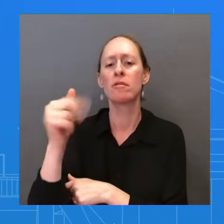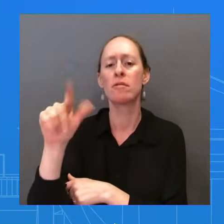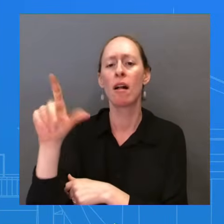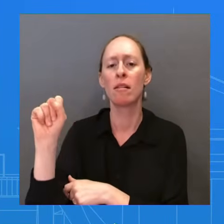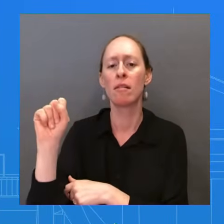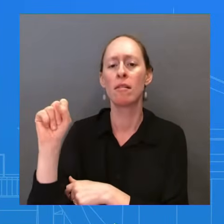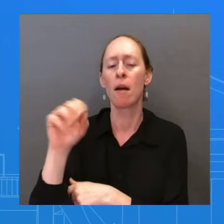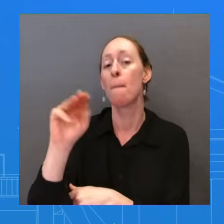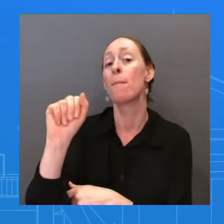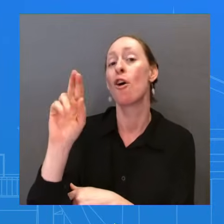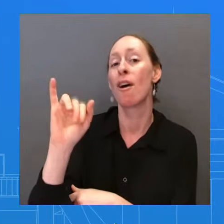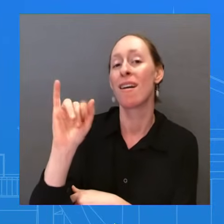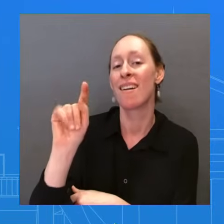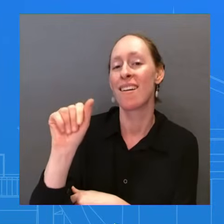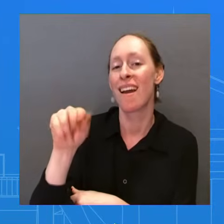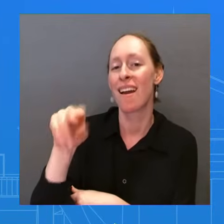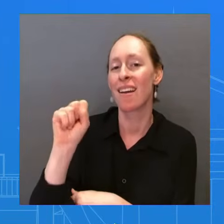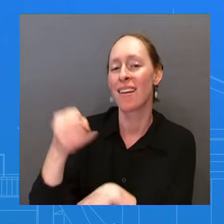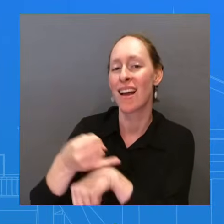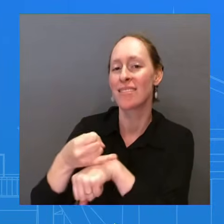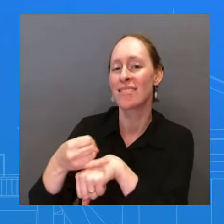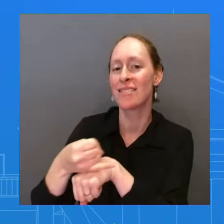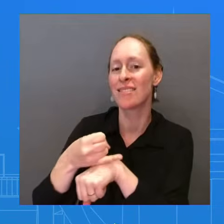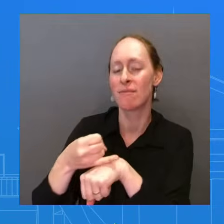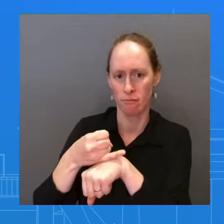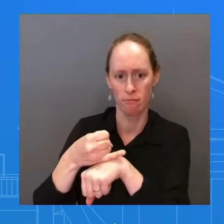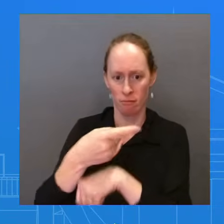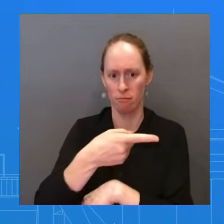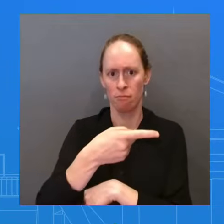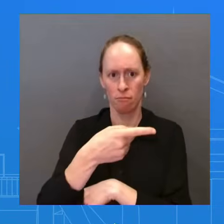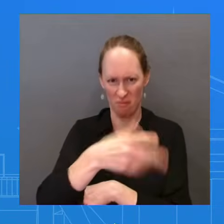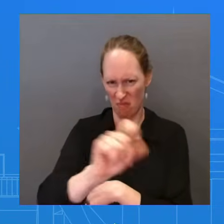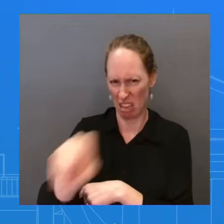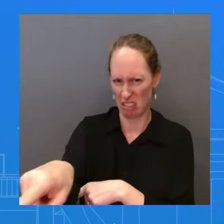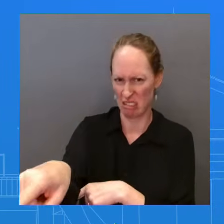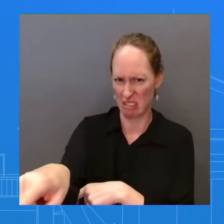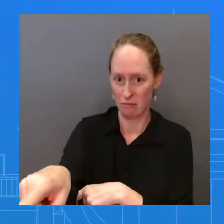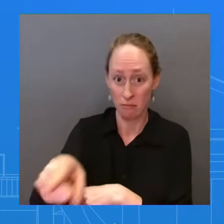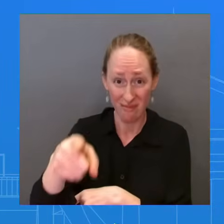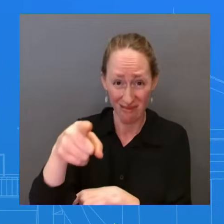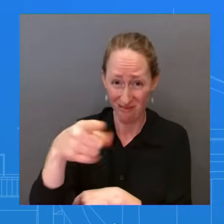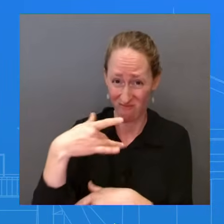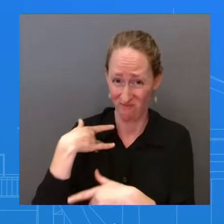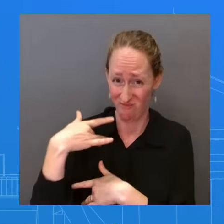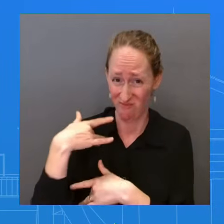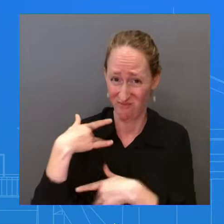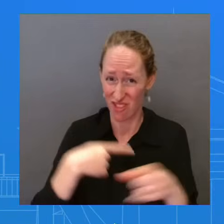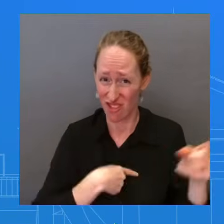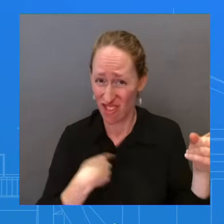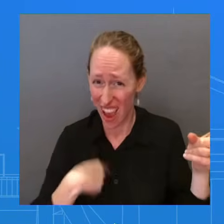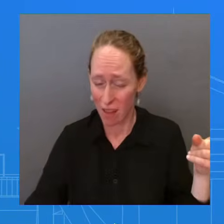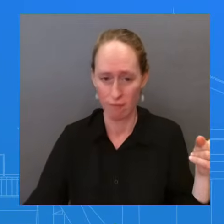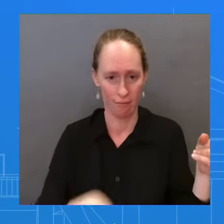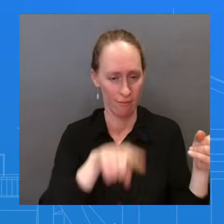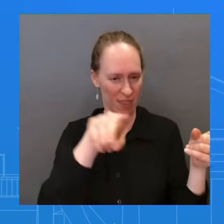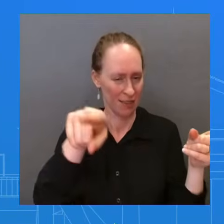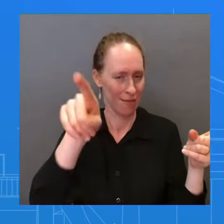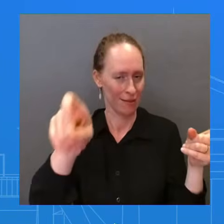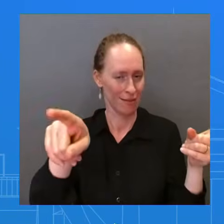at all about encroaching Chinese influence around ? Mr. Kirby: You're going to have let us get back to you one that one. Ms. Jean-Pierre: All right, Owen. Go ahead, Owen. The Press: John, good afternoon. And thanks, Karine.